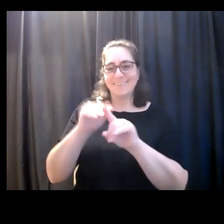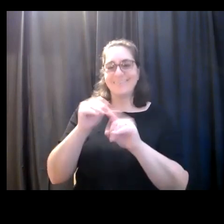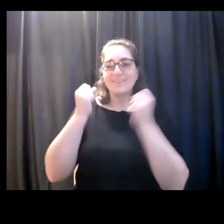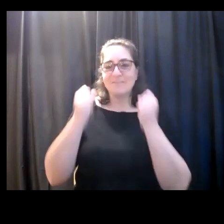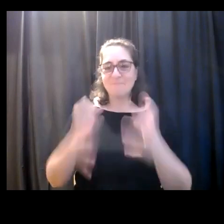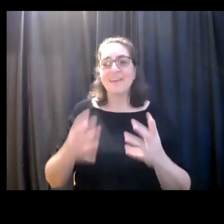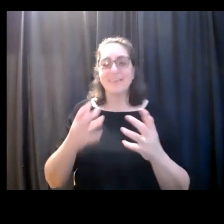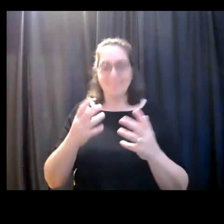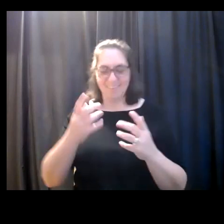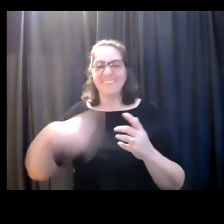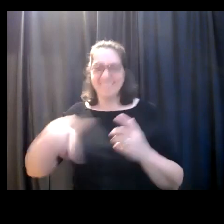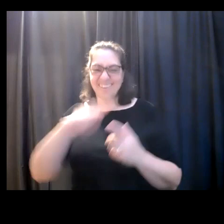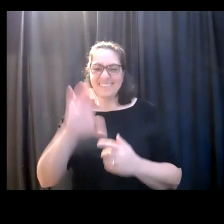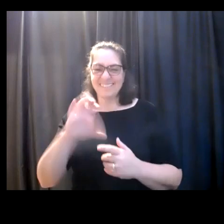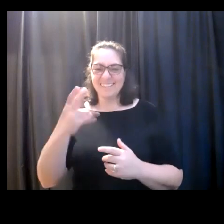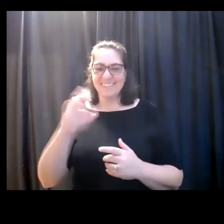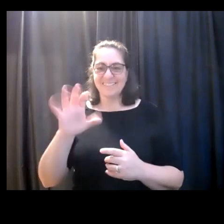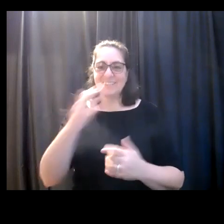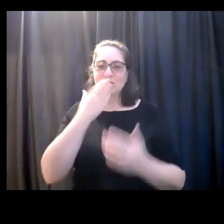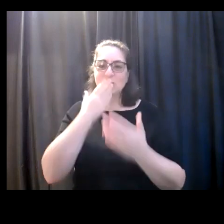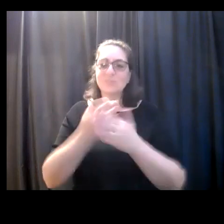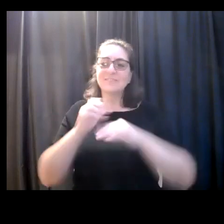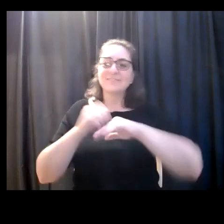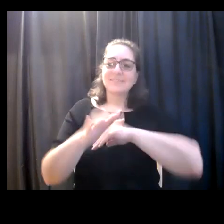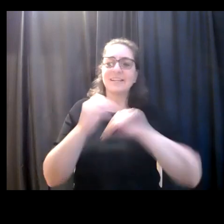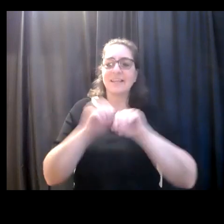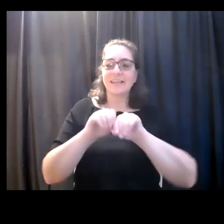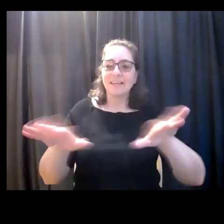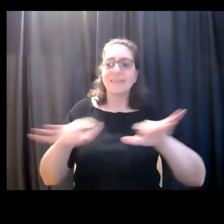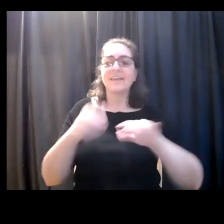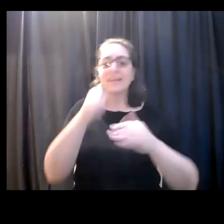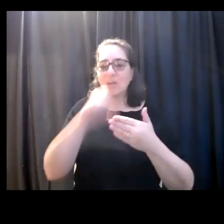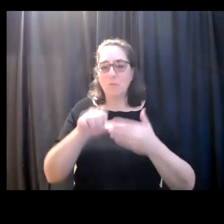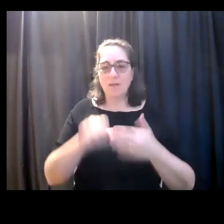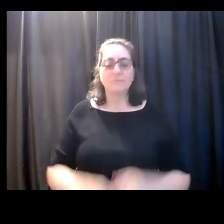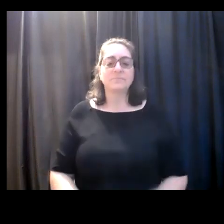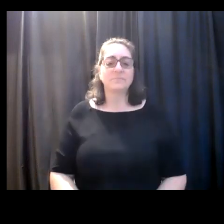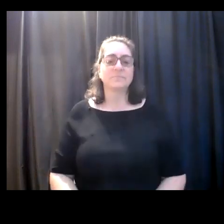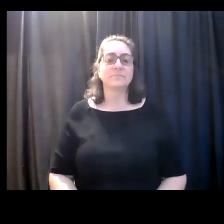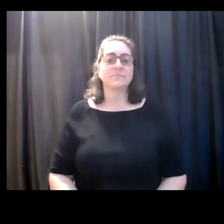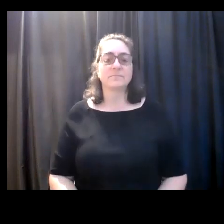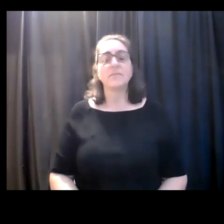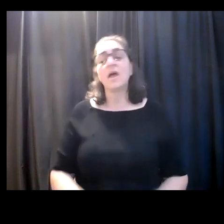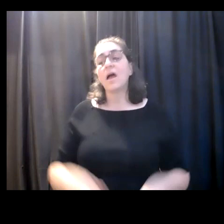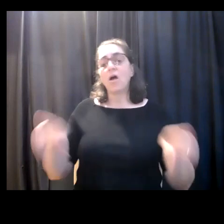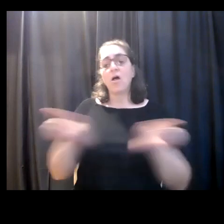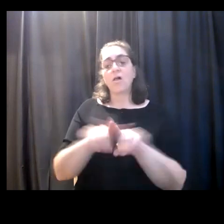Yes, no, or I haven't had any recent health care visits. Let's say, about the last